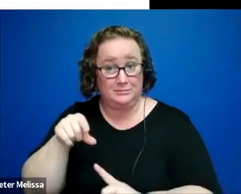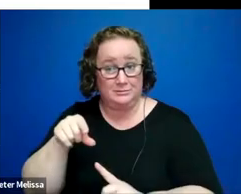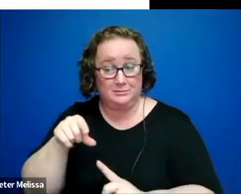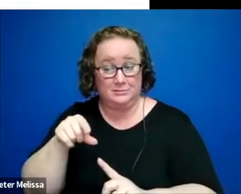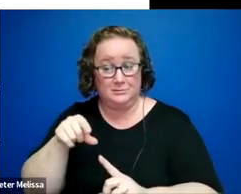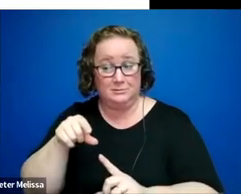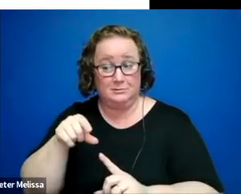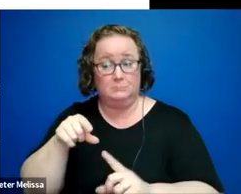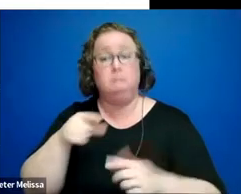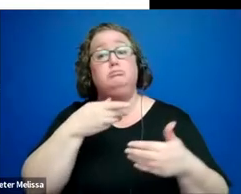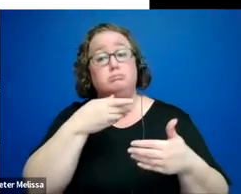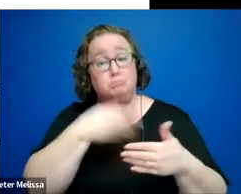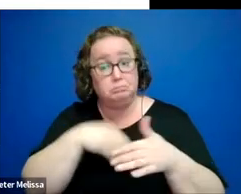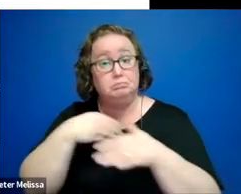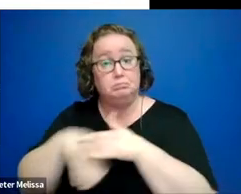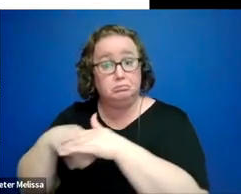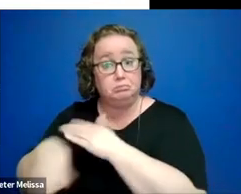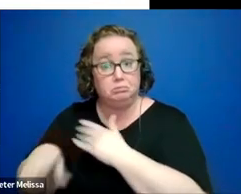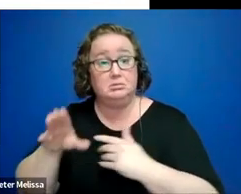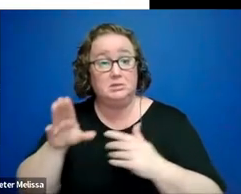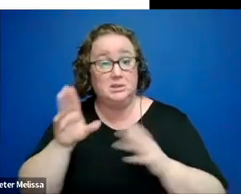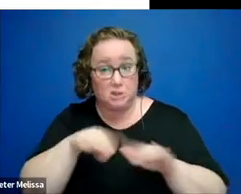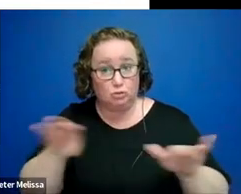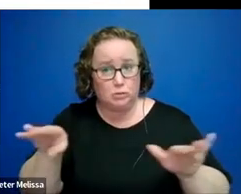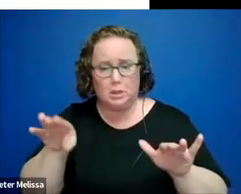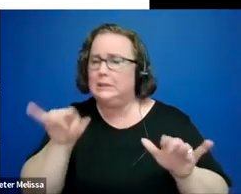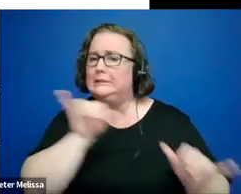children at about the same rate as non-disabled